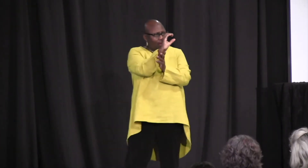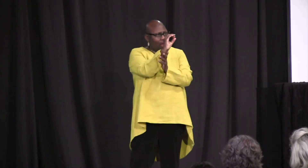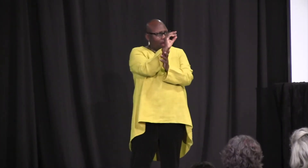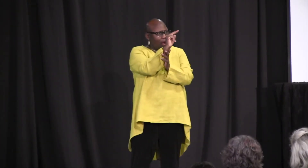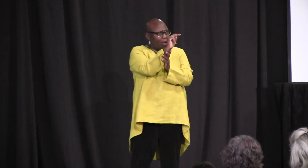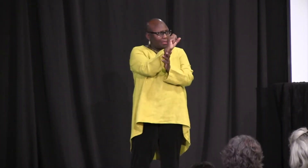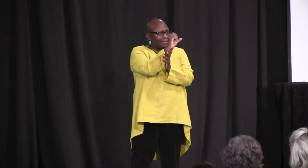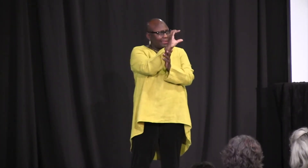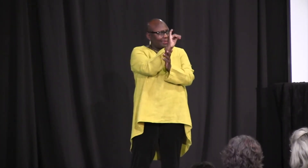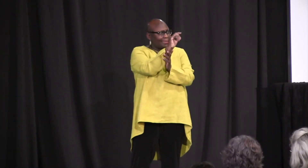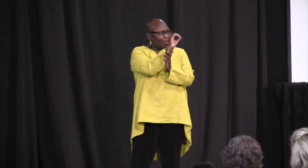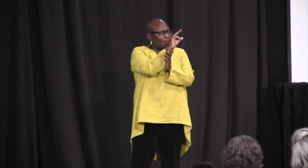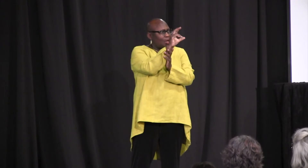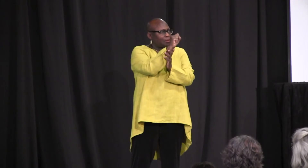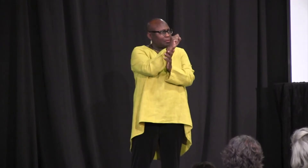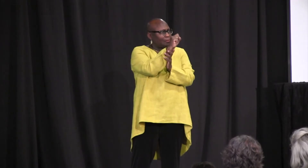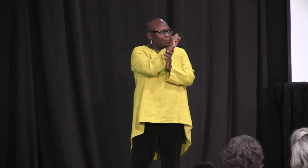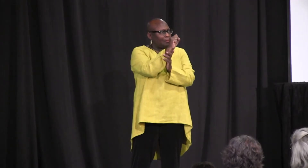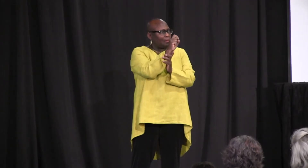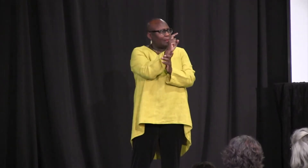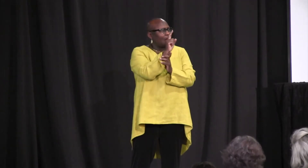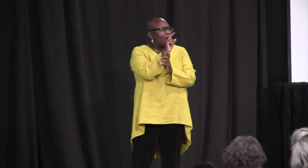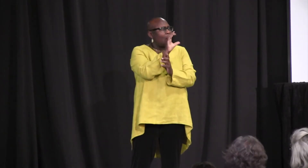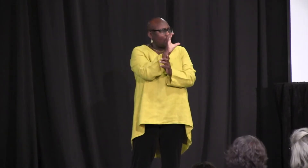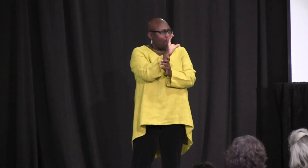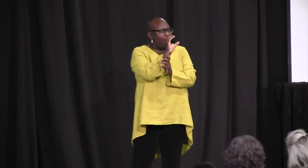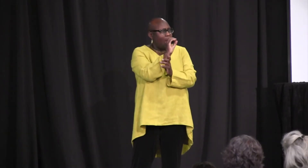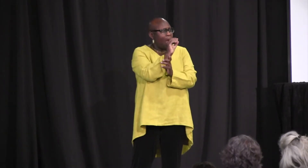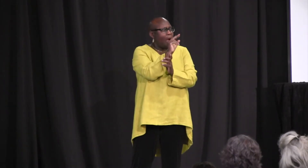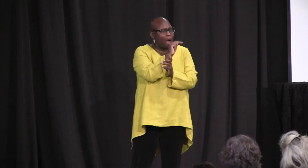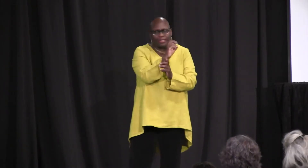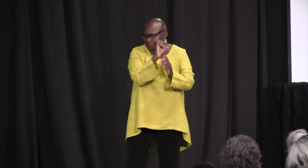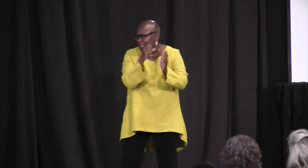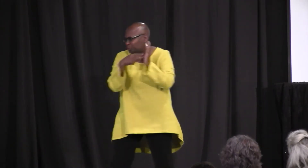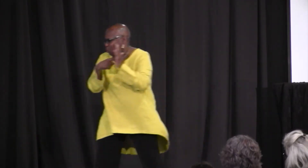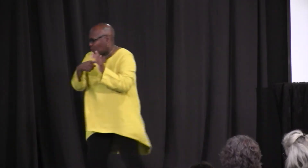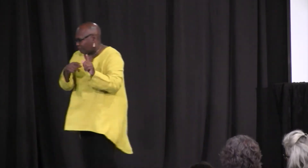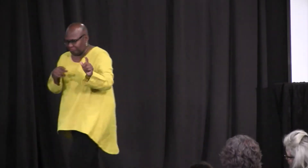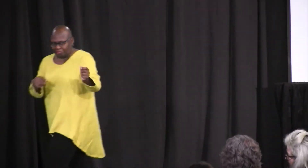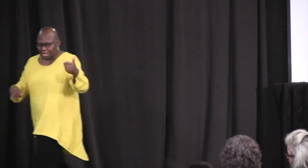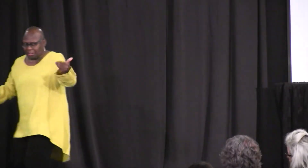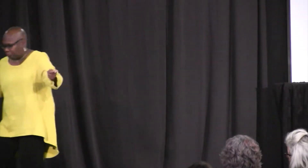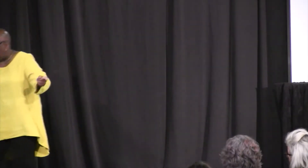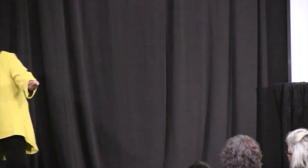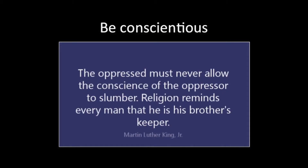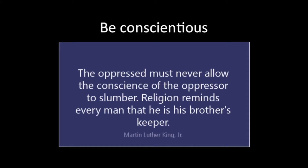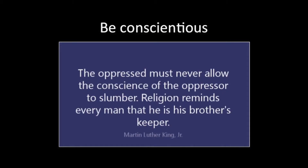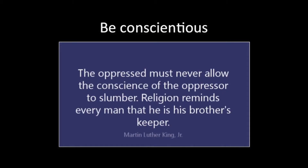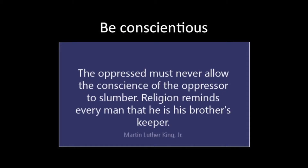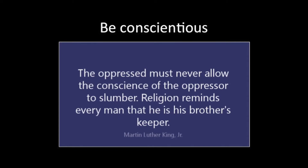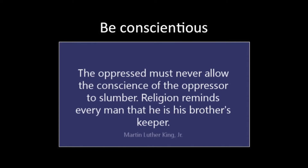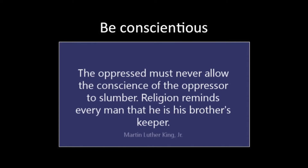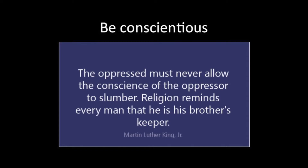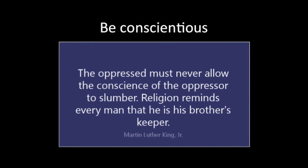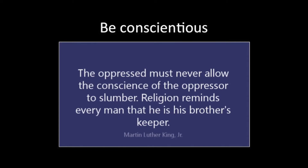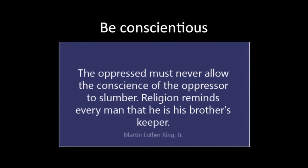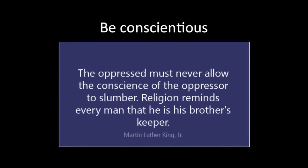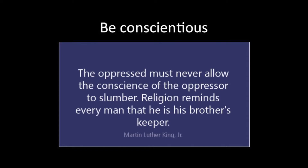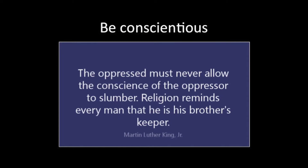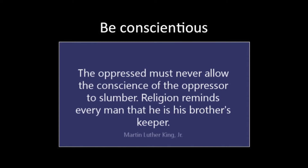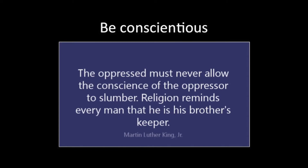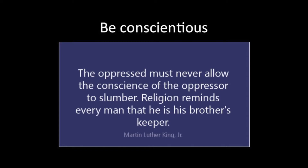your typical angry black deaf person. As I understood her experience more, I felt profoundly changed.